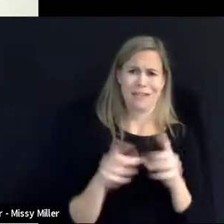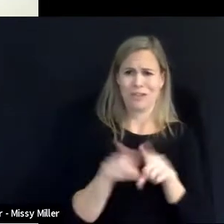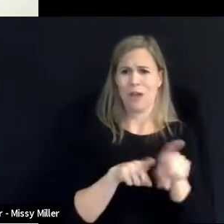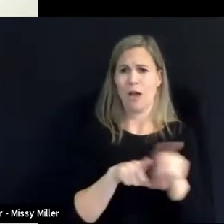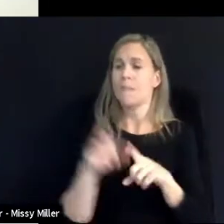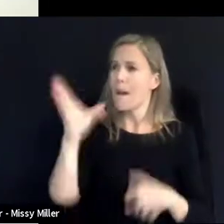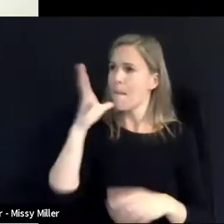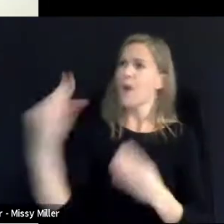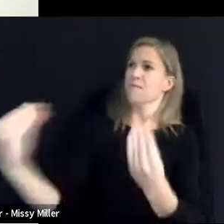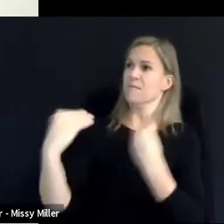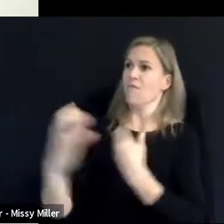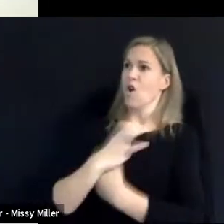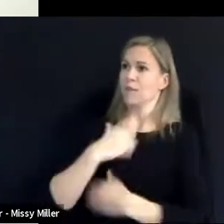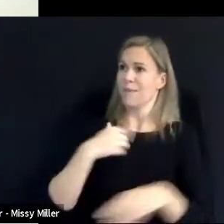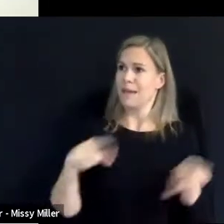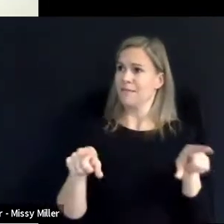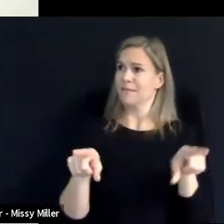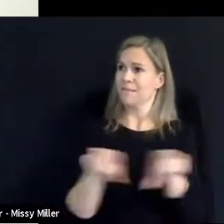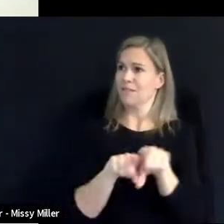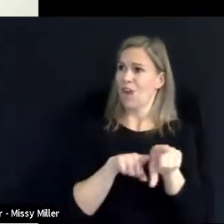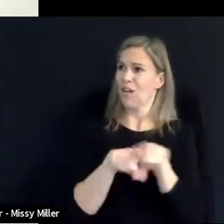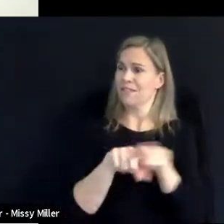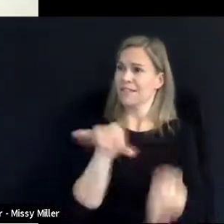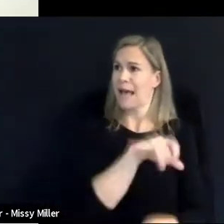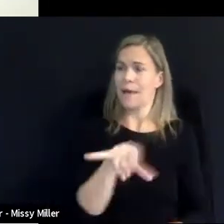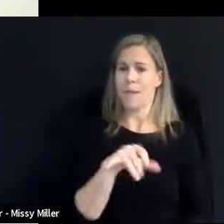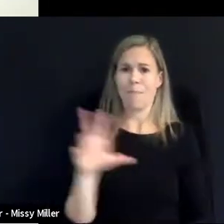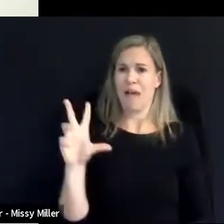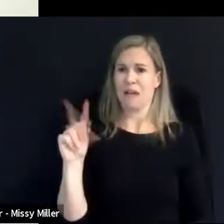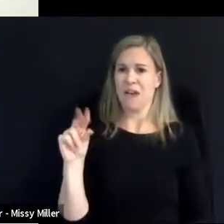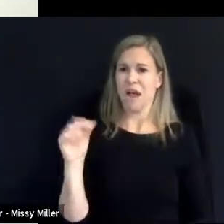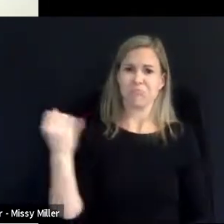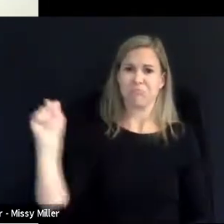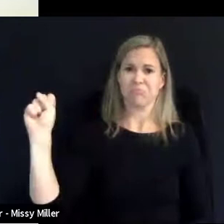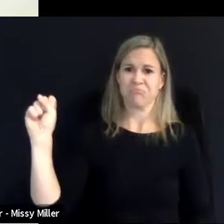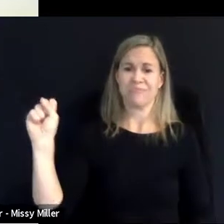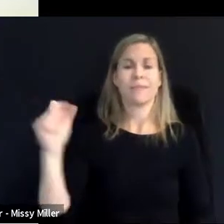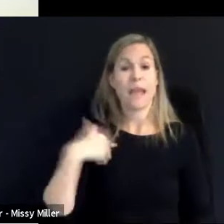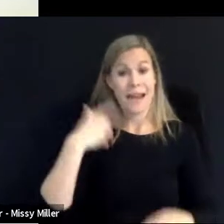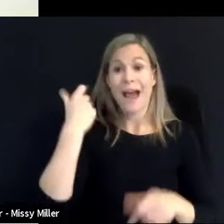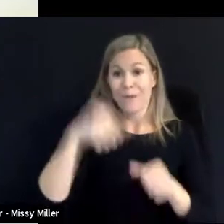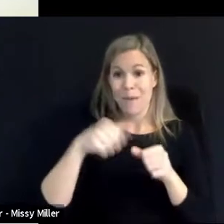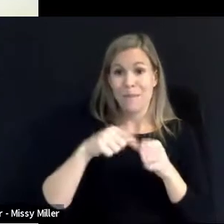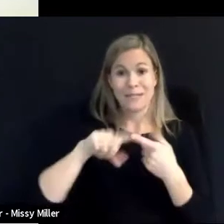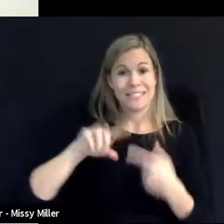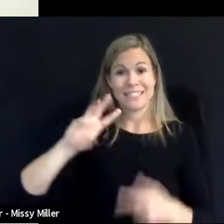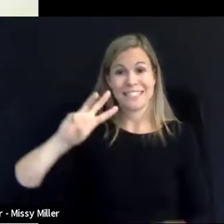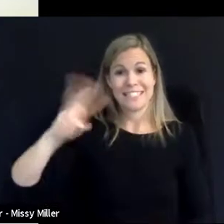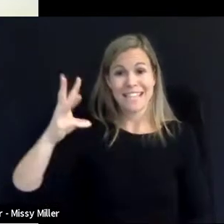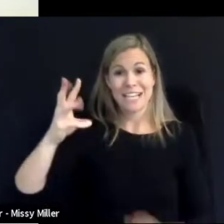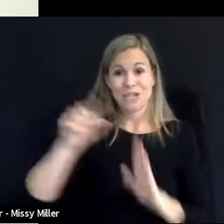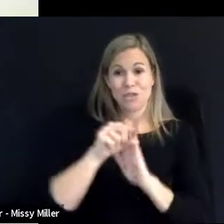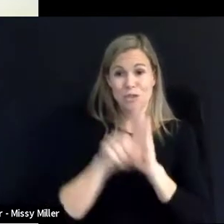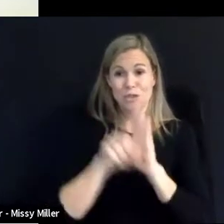to match my socks in the morning. But one day, and this was actually in sixth grade, we all went to sixth grade. The teacher was walking down the aisle